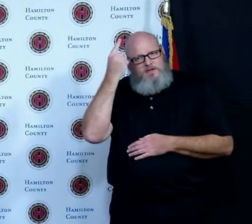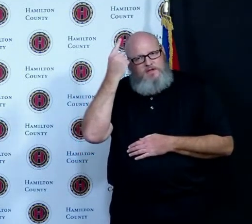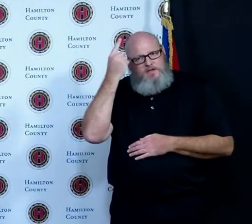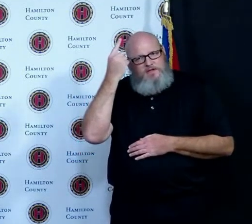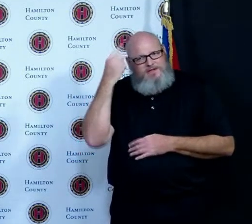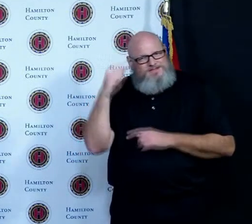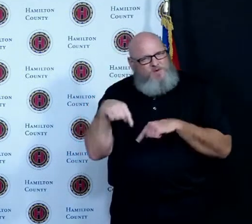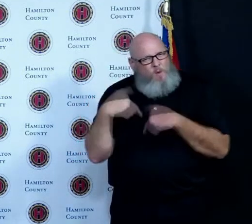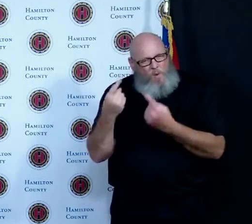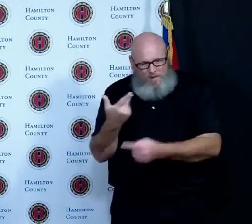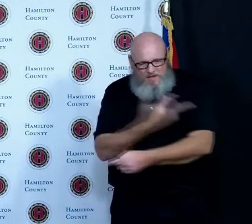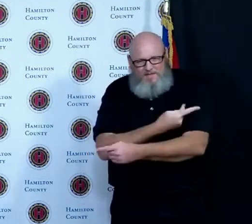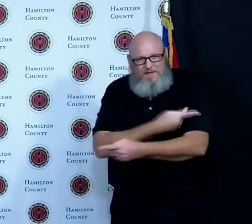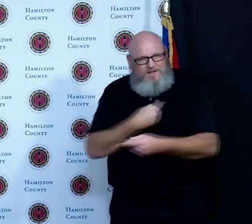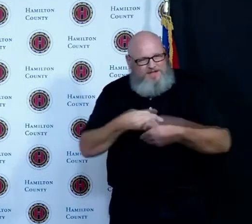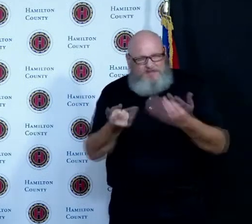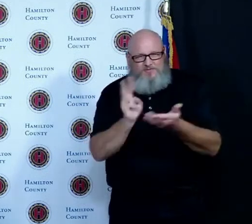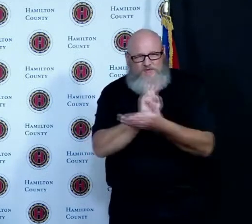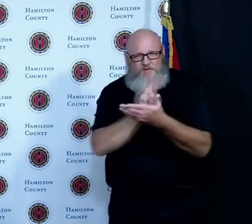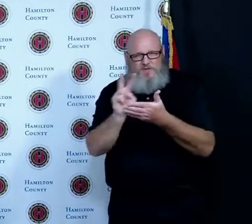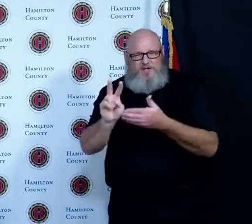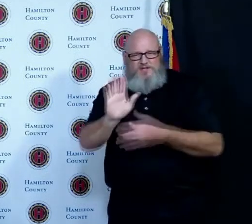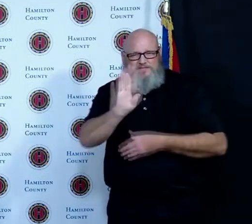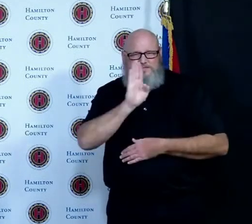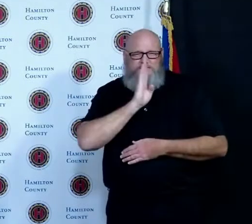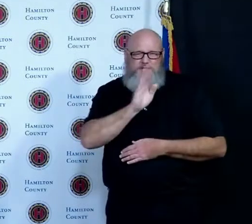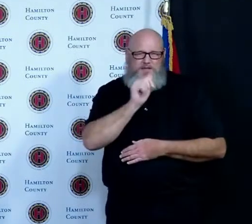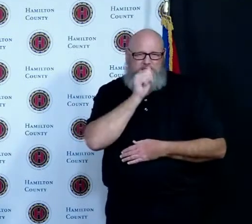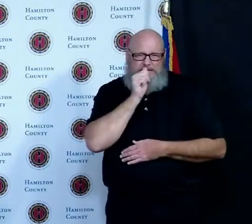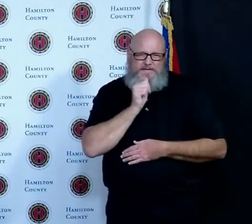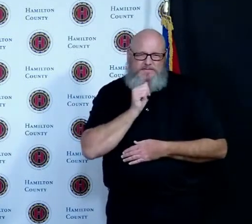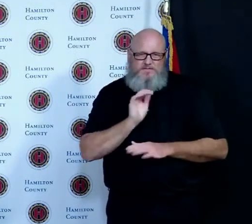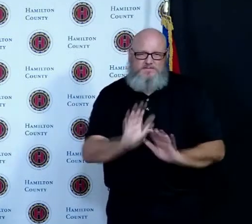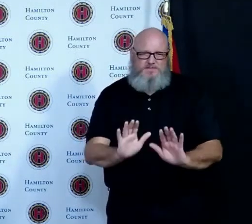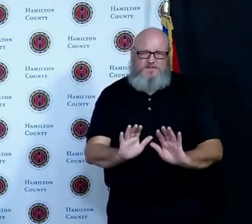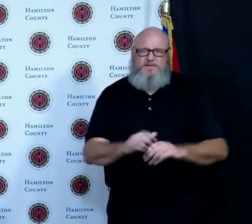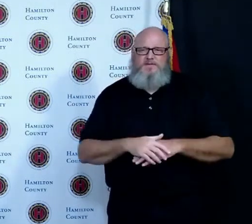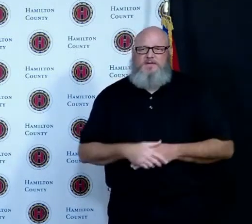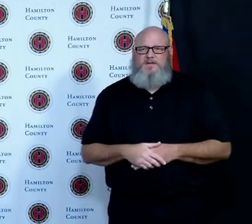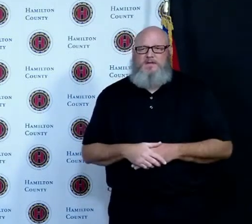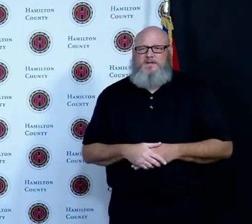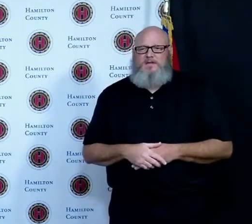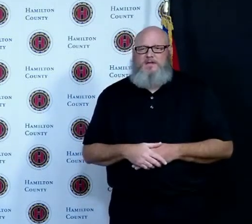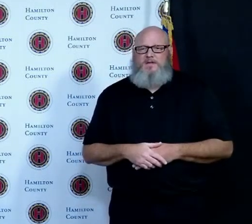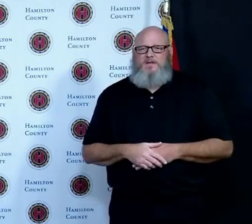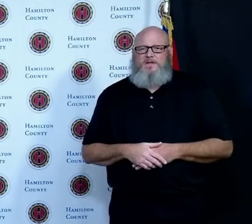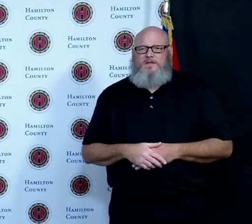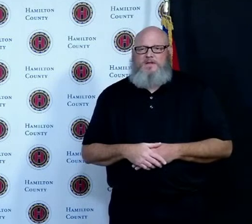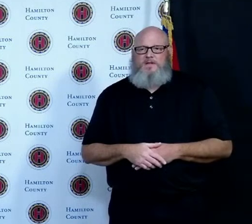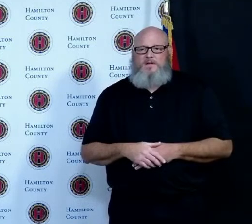the first two weeks I've really focused my efforts on EMTs and paramedics as well as congregate care